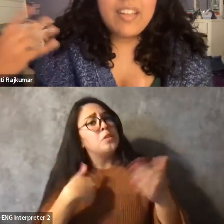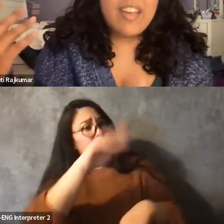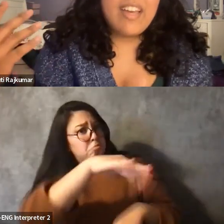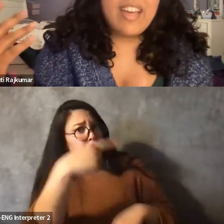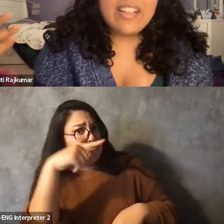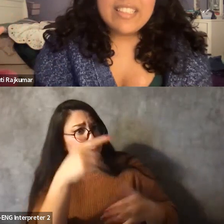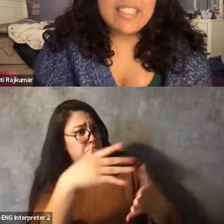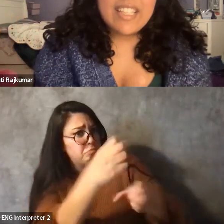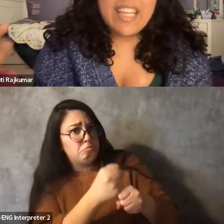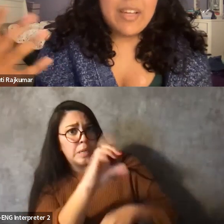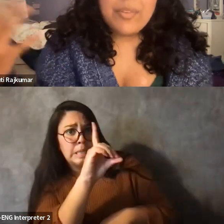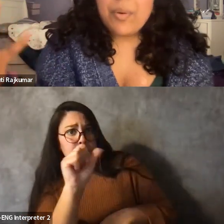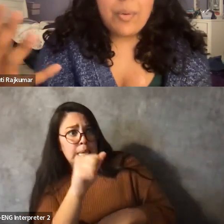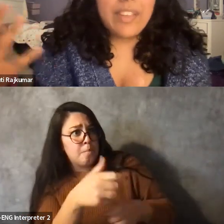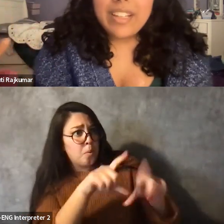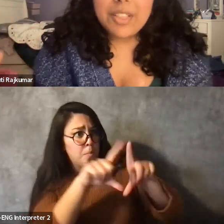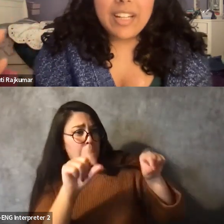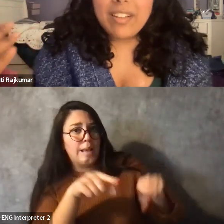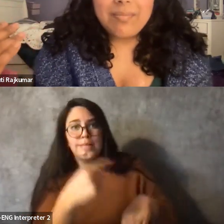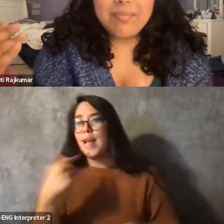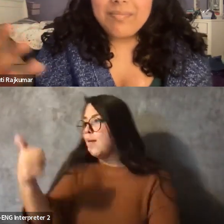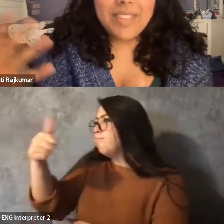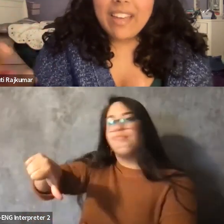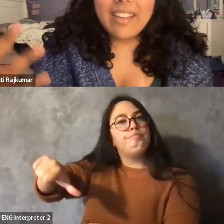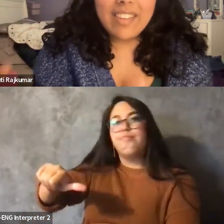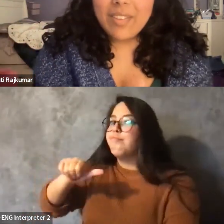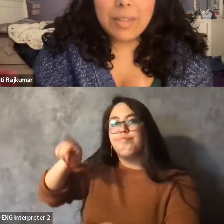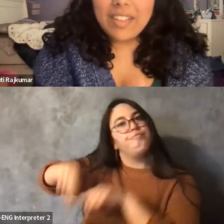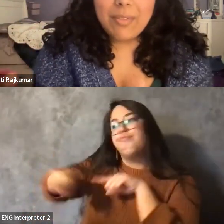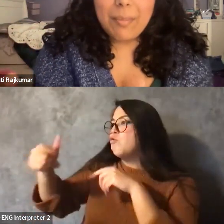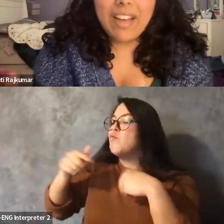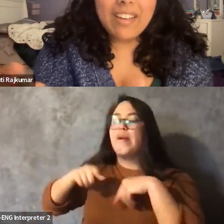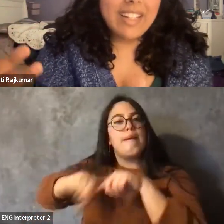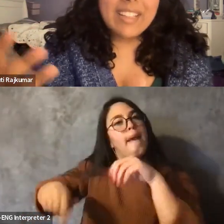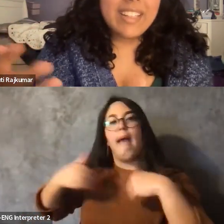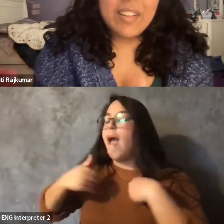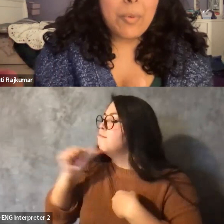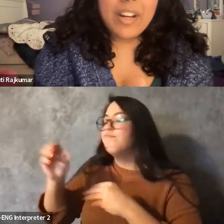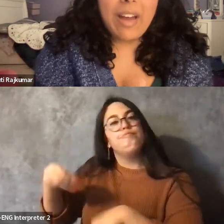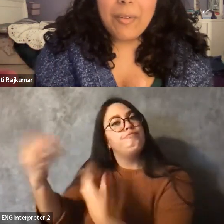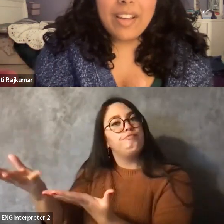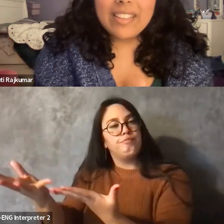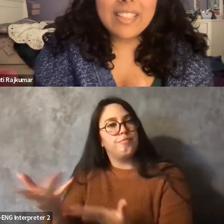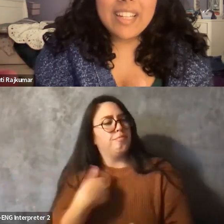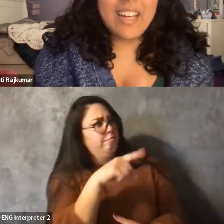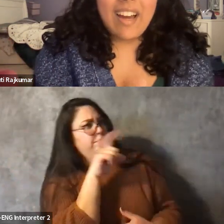And it was a whole thing trying to get accessibility from that, and it didn't work out.